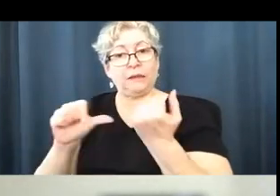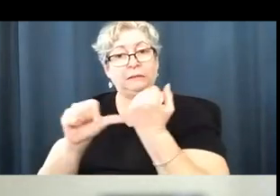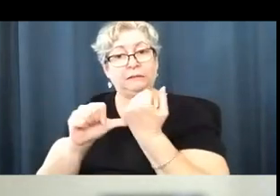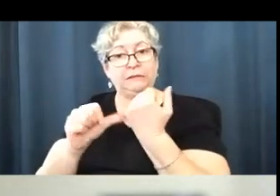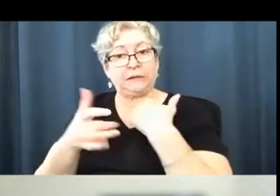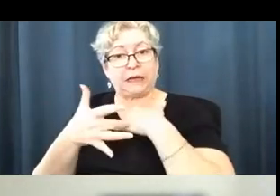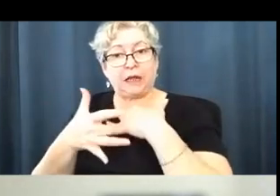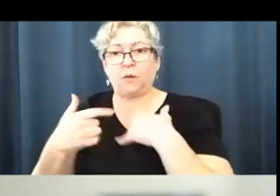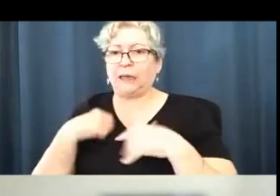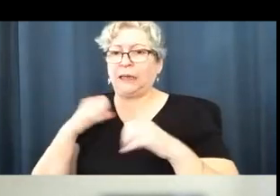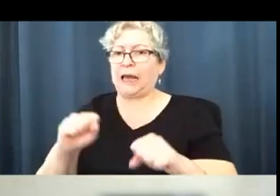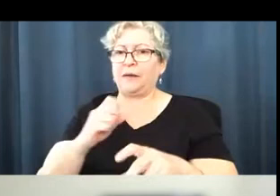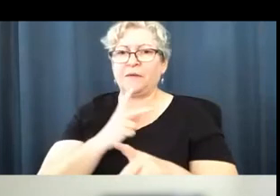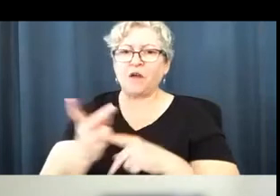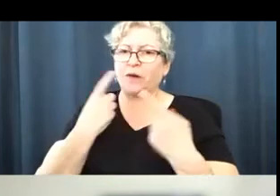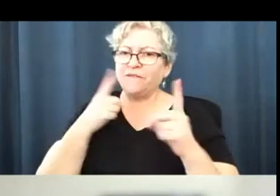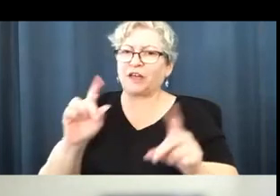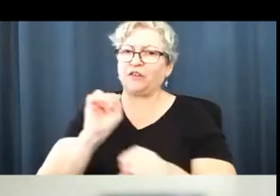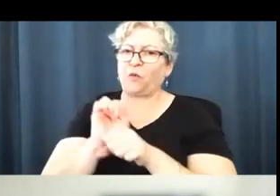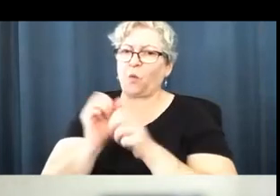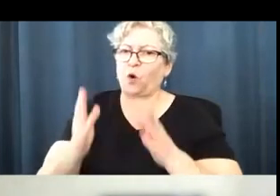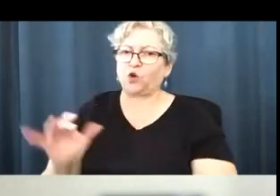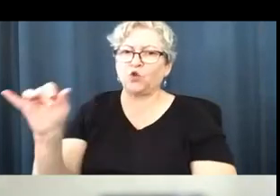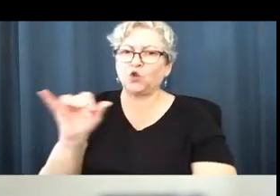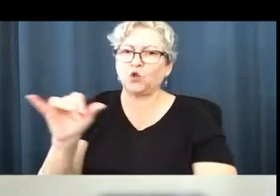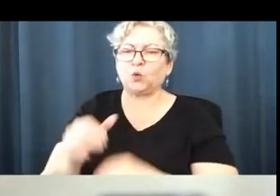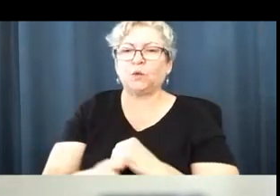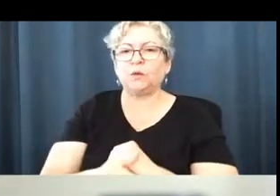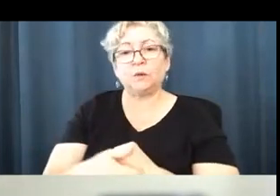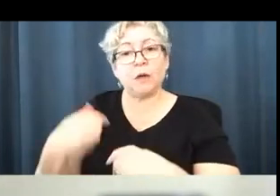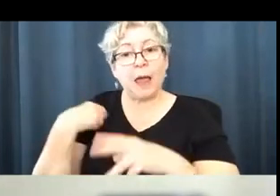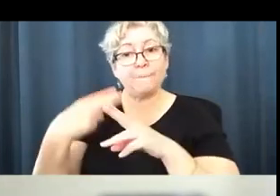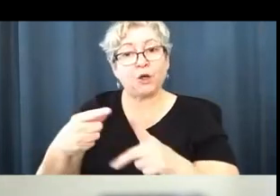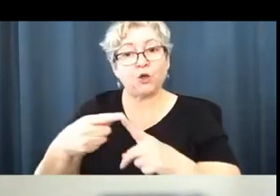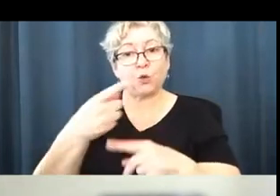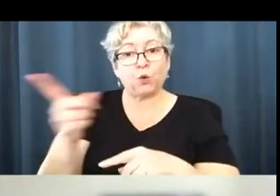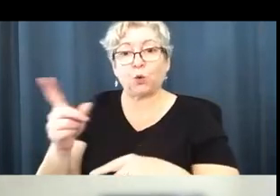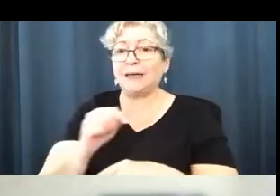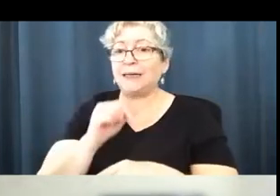we can be very effective employees too. And as I mentioned too, it's not just for your customers,